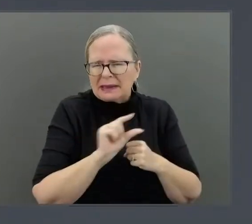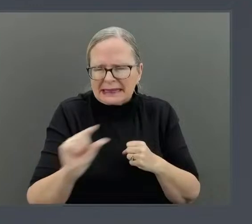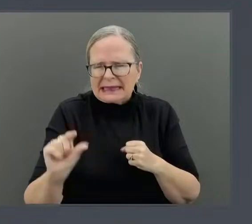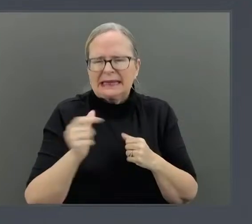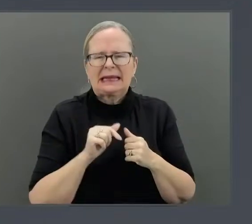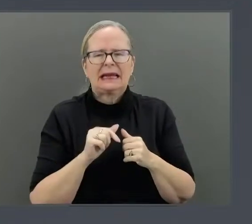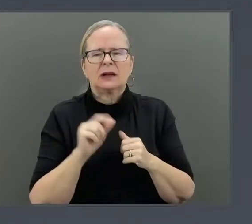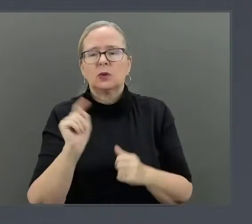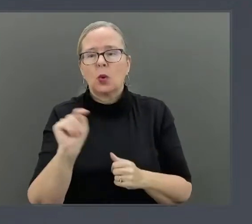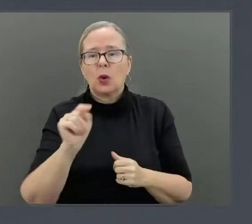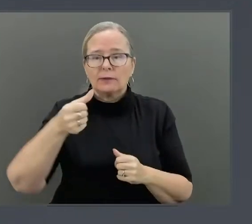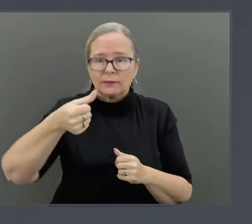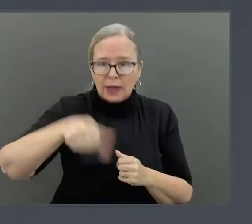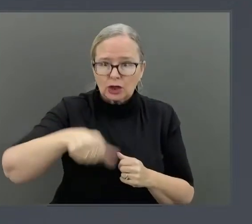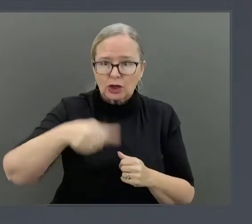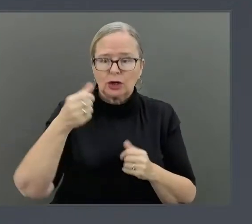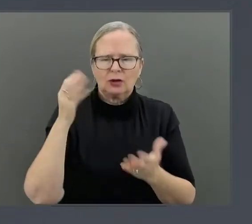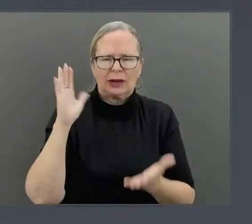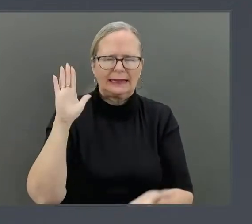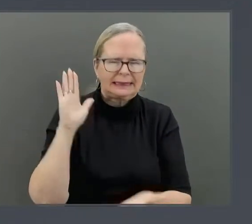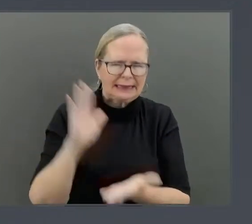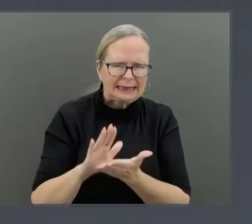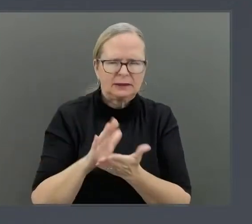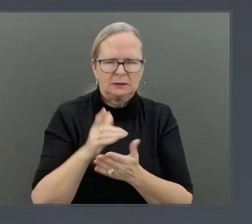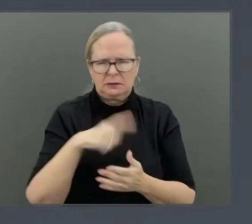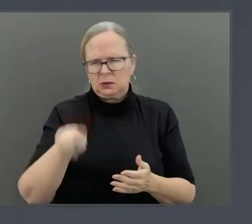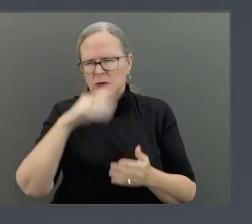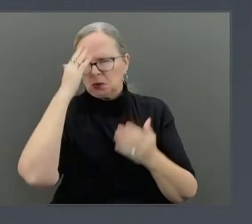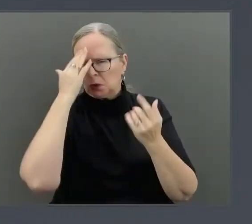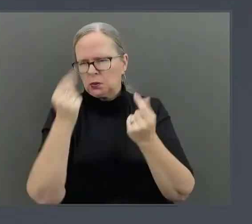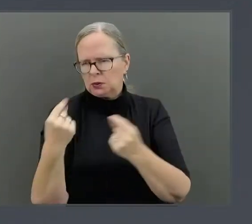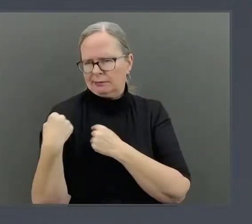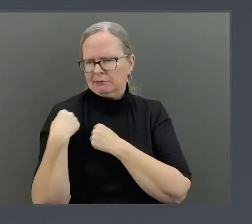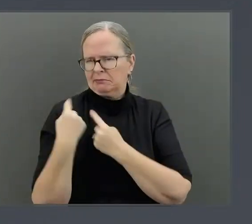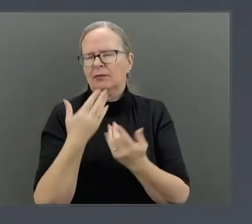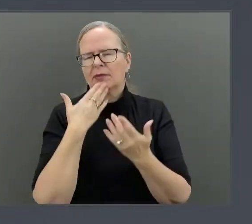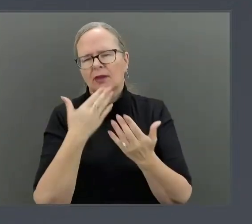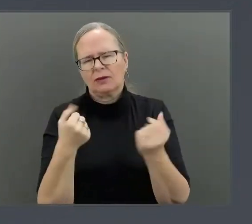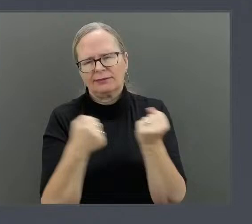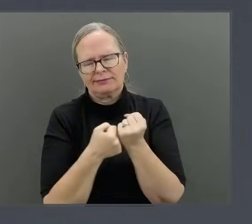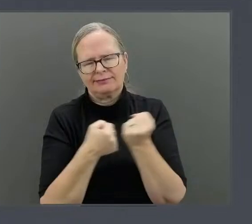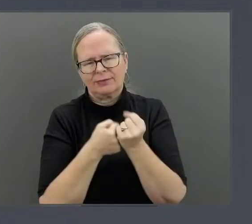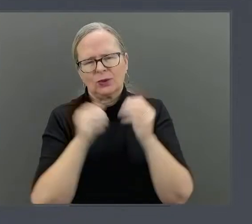been doing it and for that reason you are all great people so you will see us again tomorrow